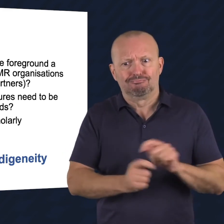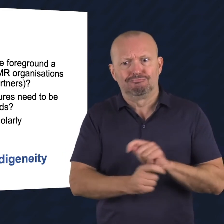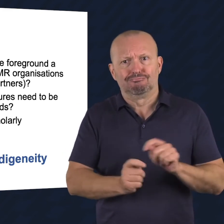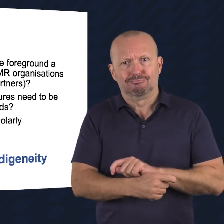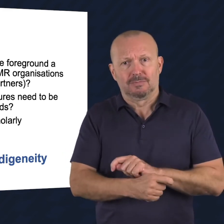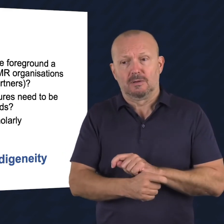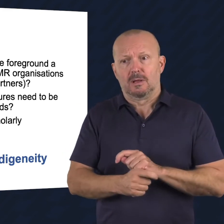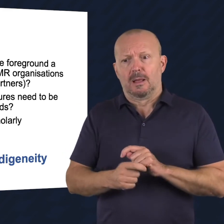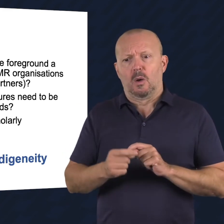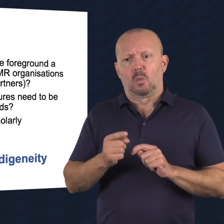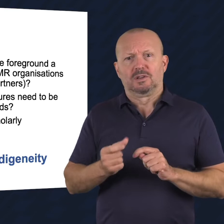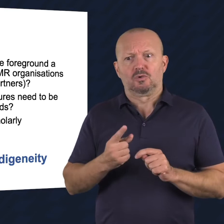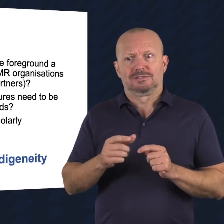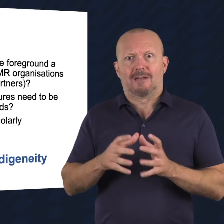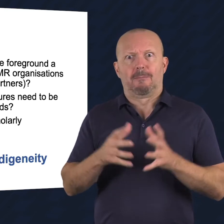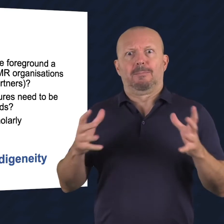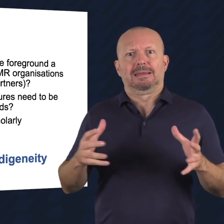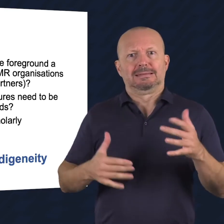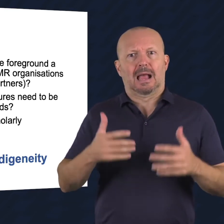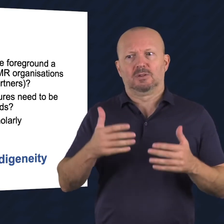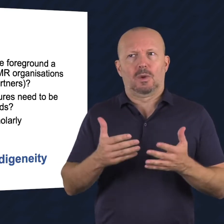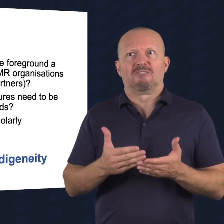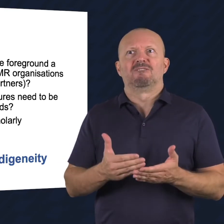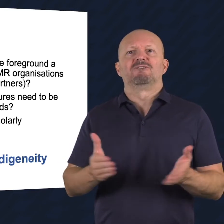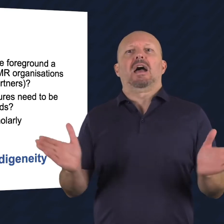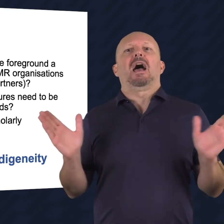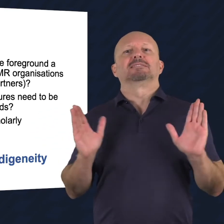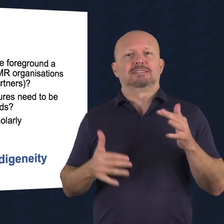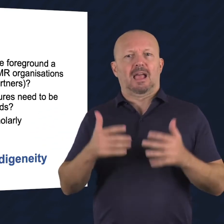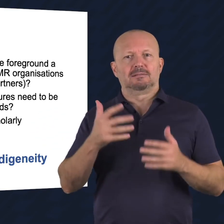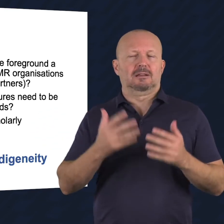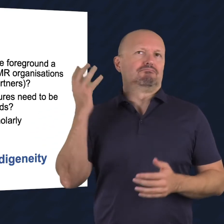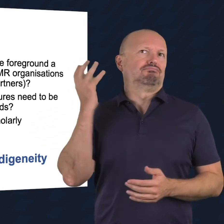the result is increasingly not big data, but fast data.